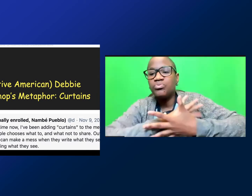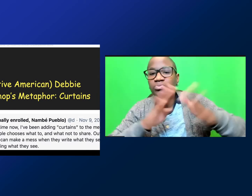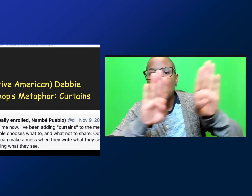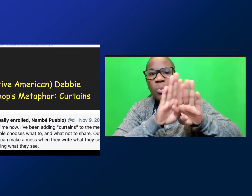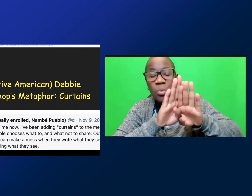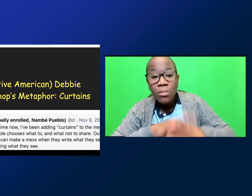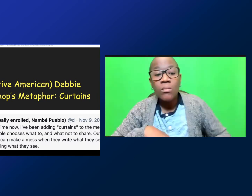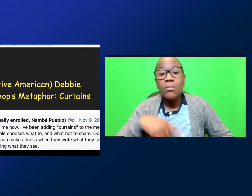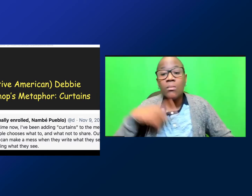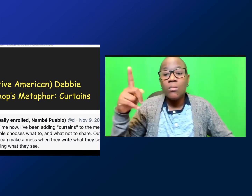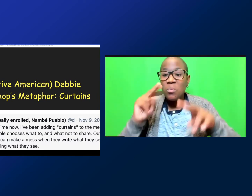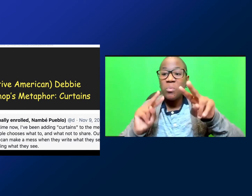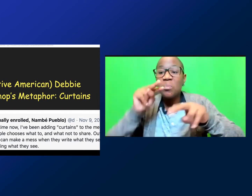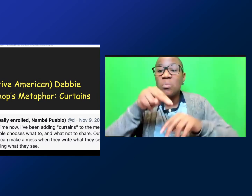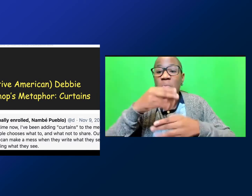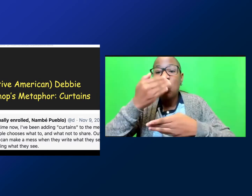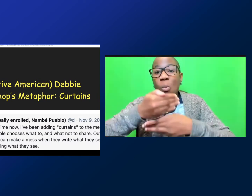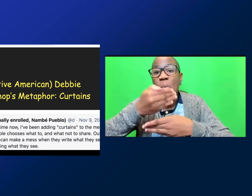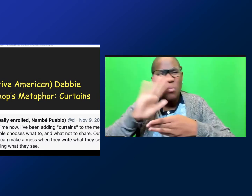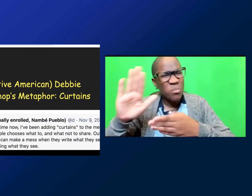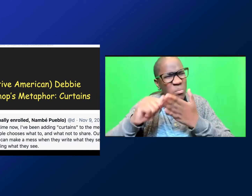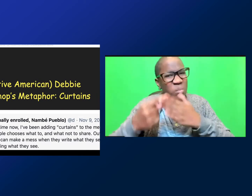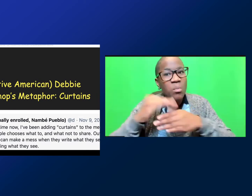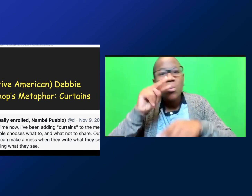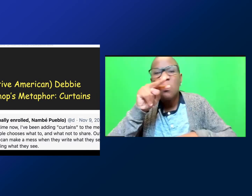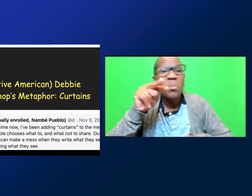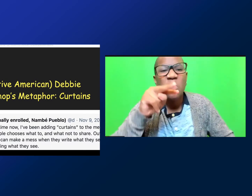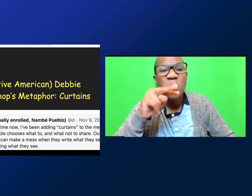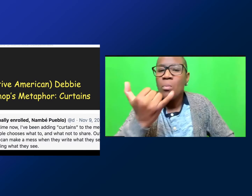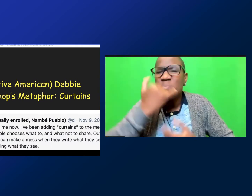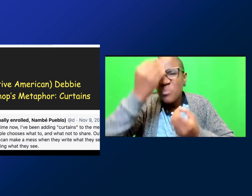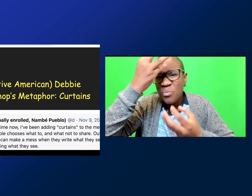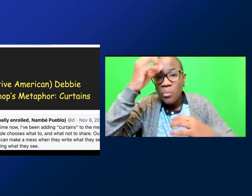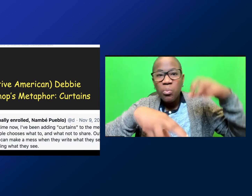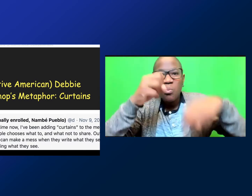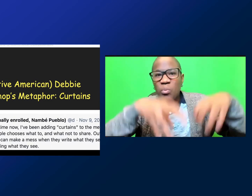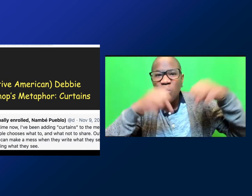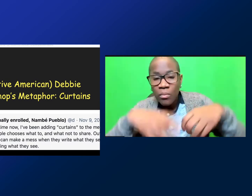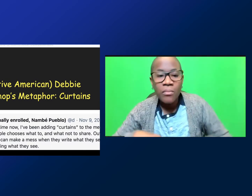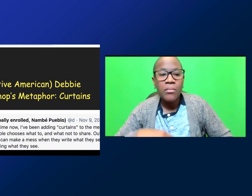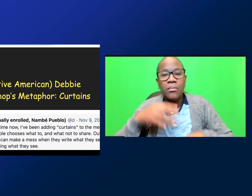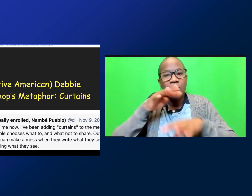so when we talk about the curtains that she adds you know really when you look through someone's